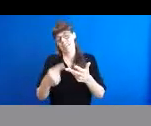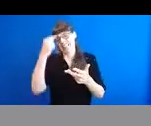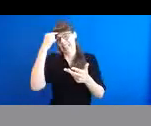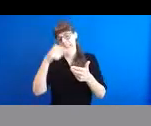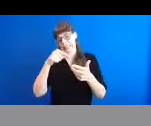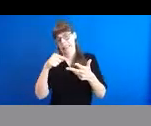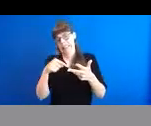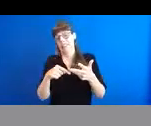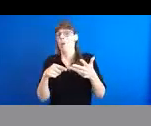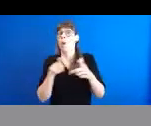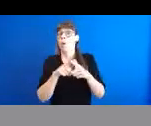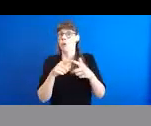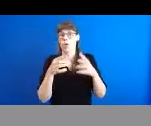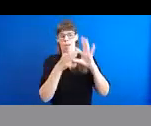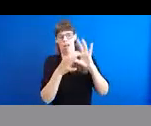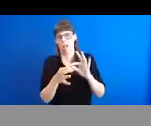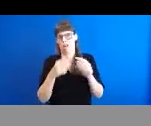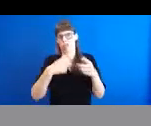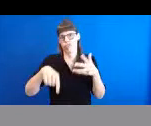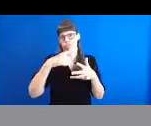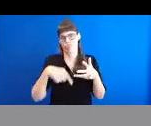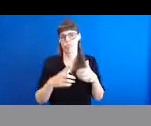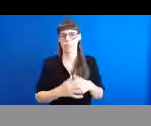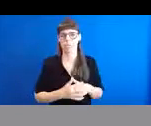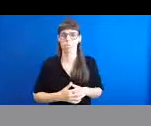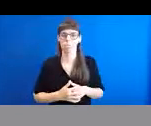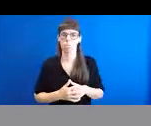disability inclusive response, many aspects have to be taken